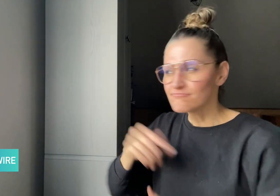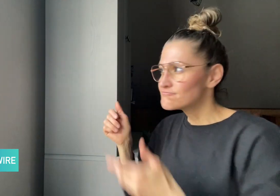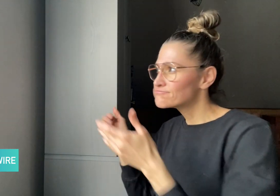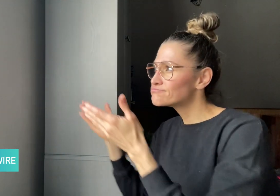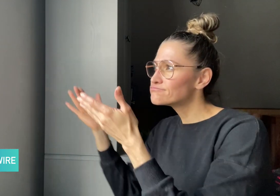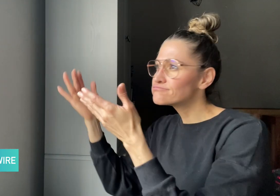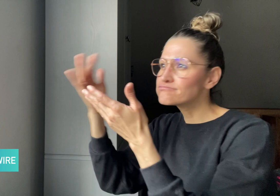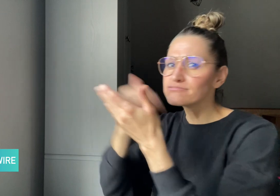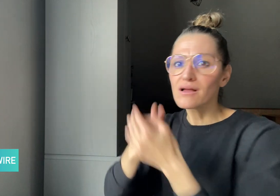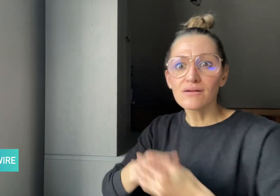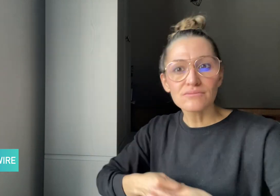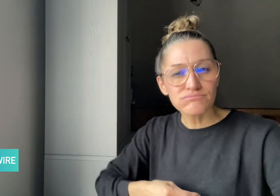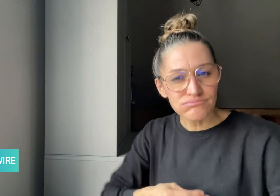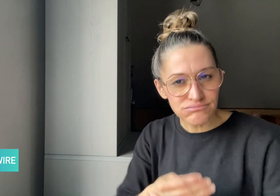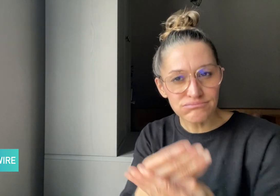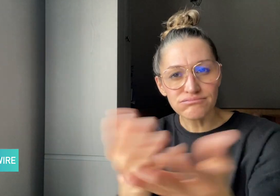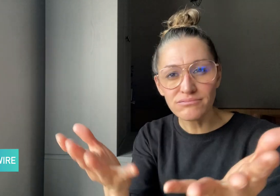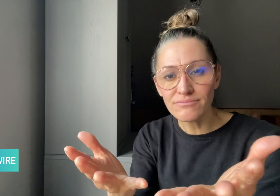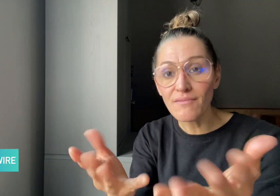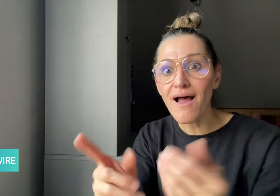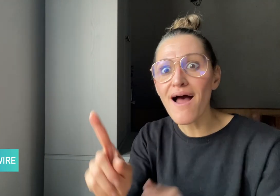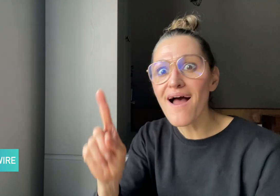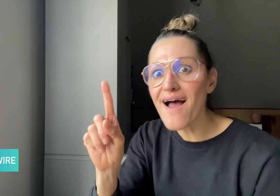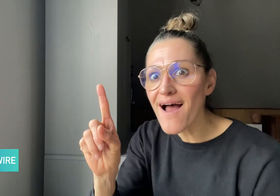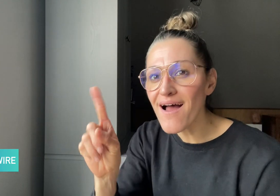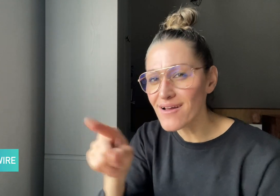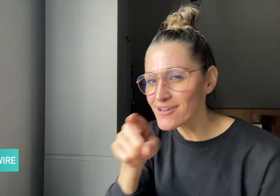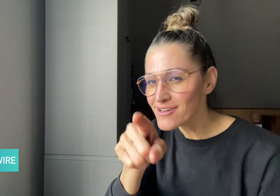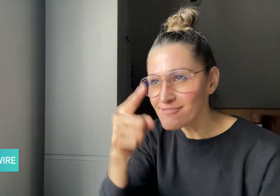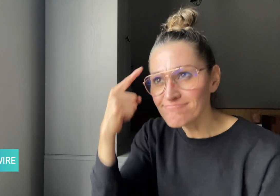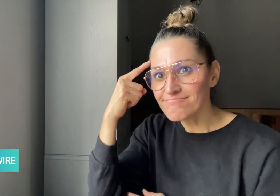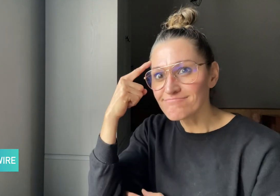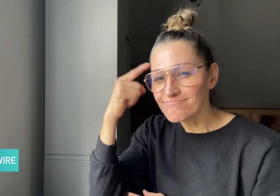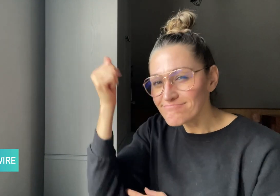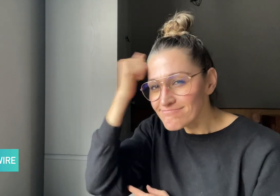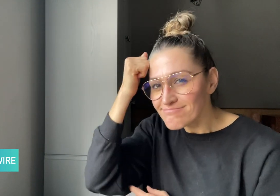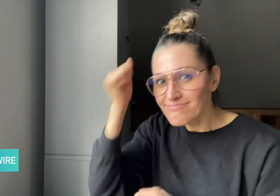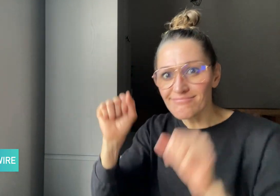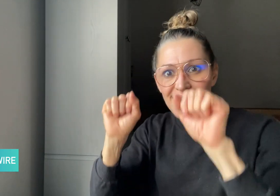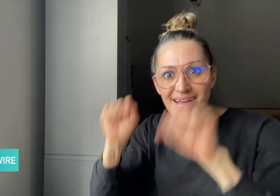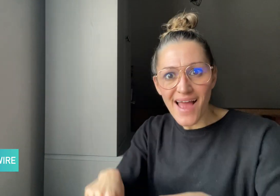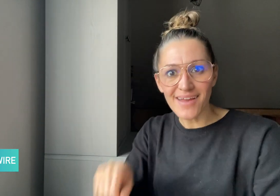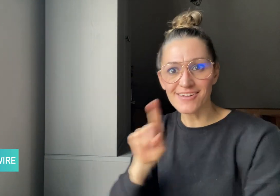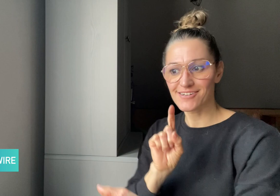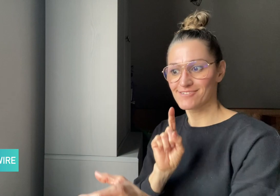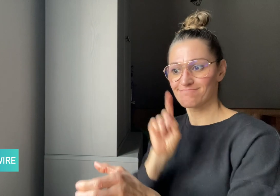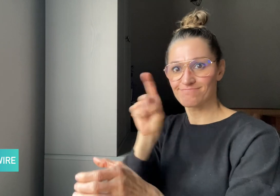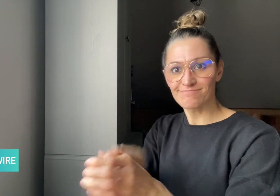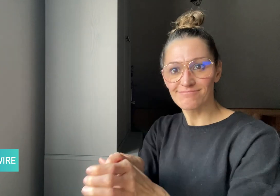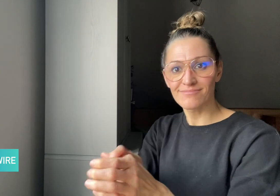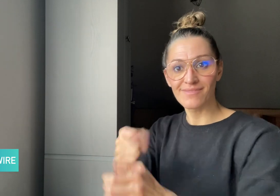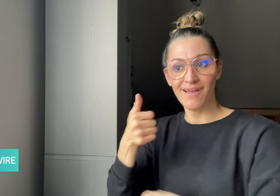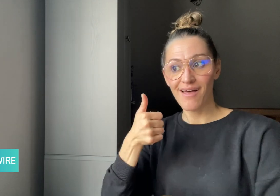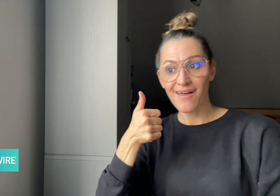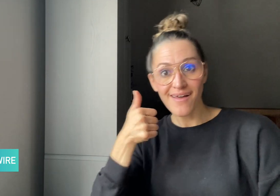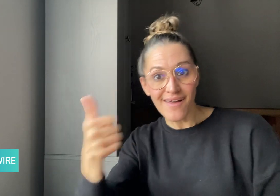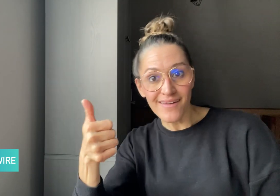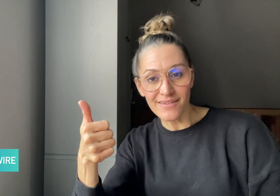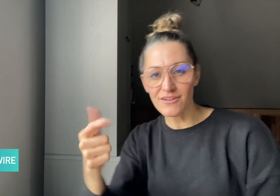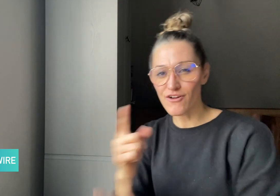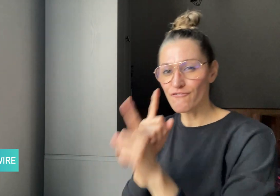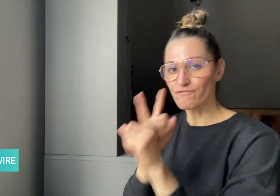Don’t forget to subscribe, like,